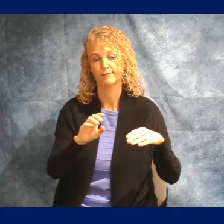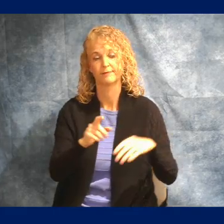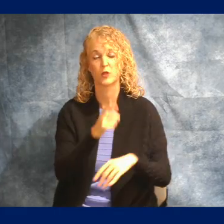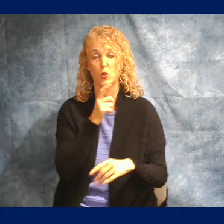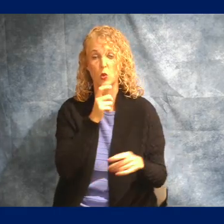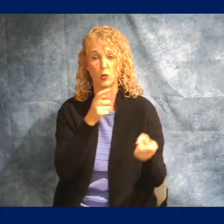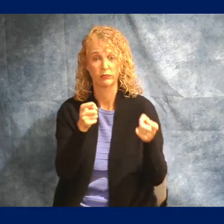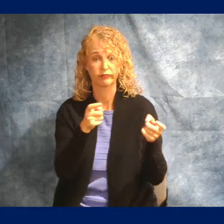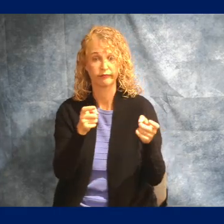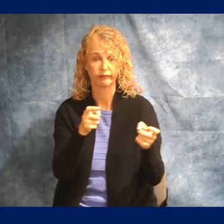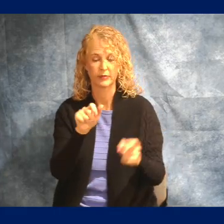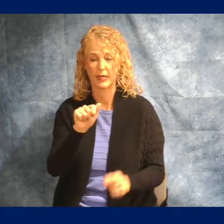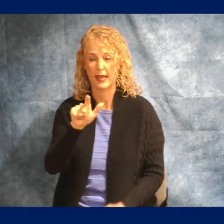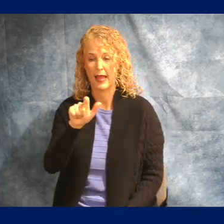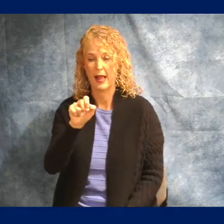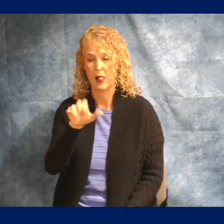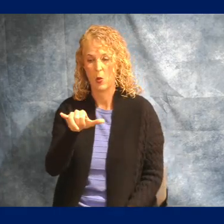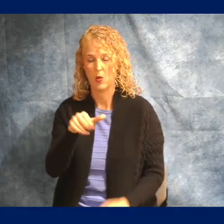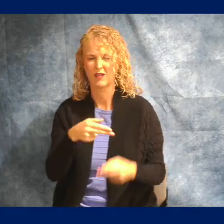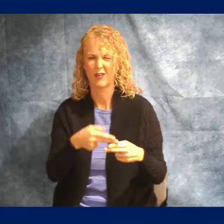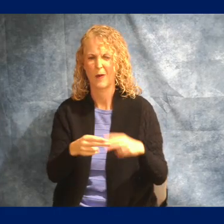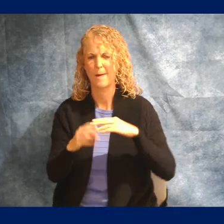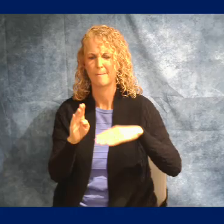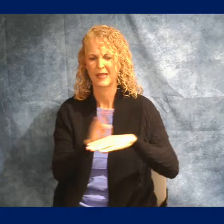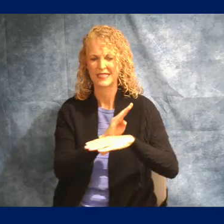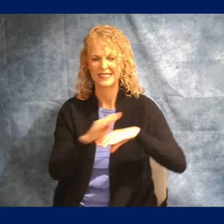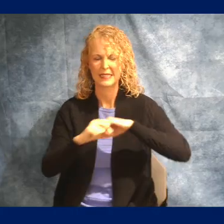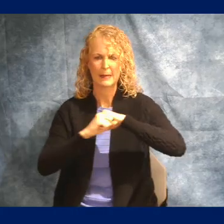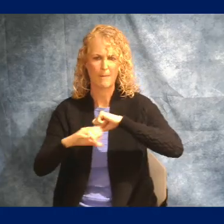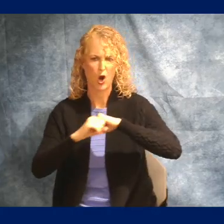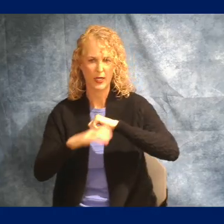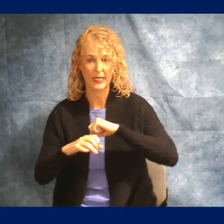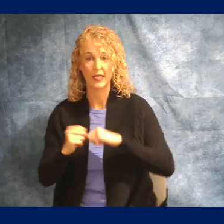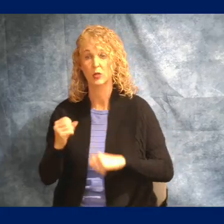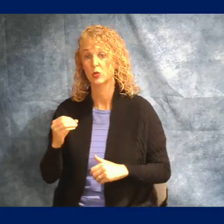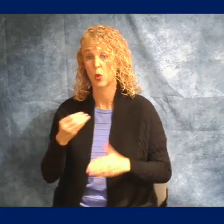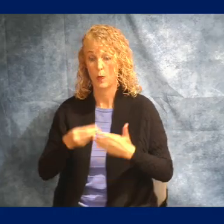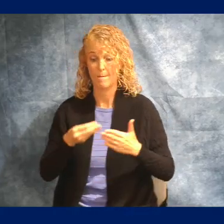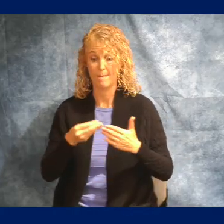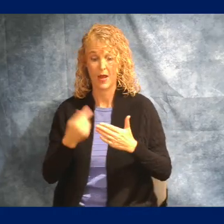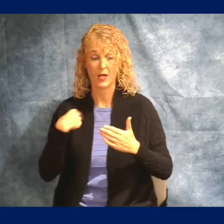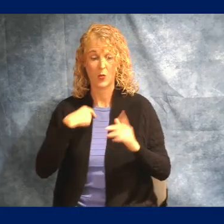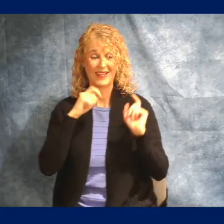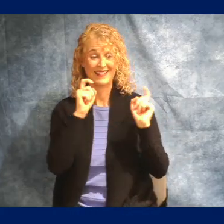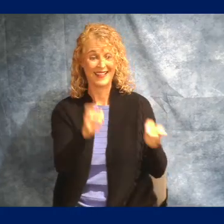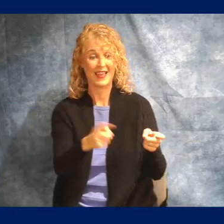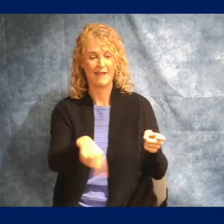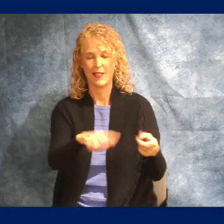and in marketing so they would be prepared when they got these funds to really deploy them. Um,